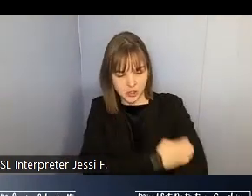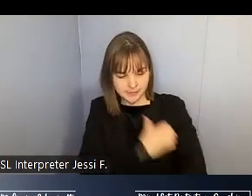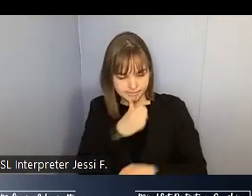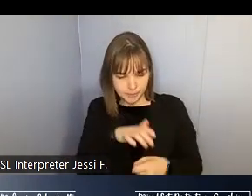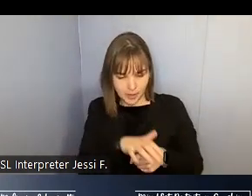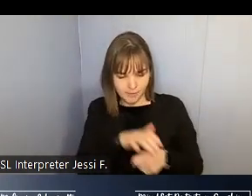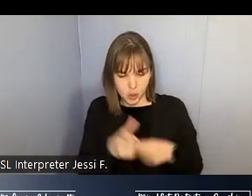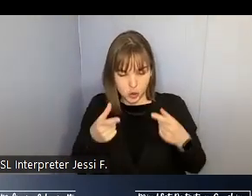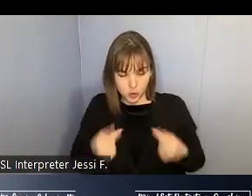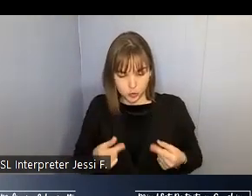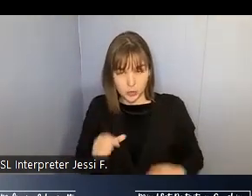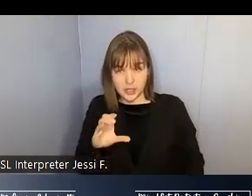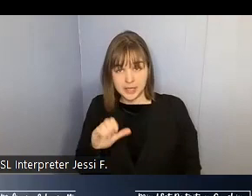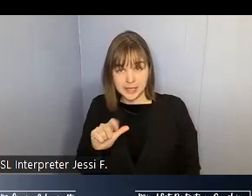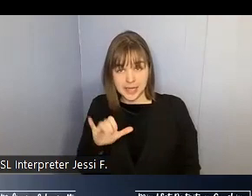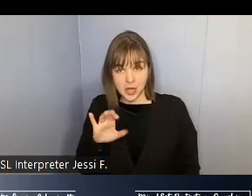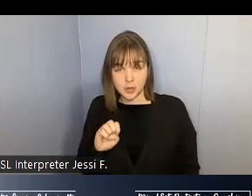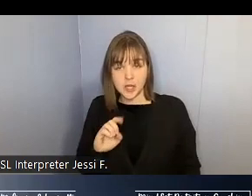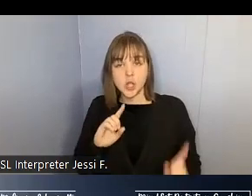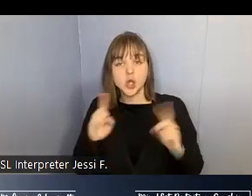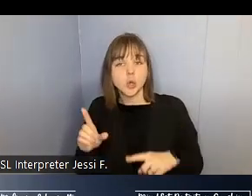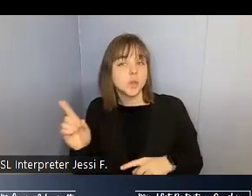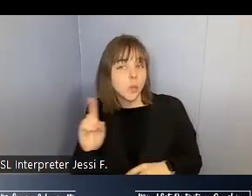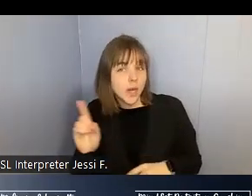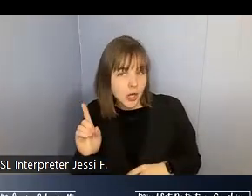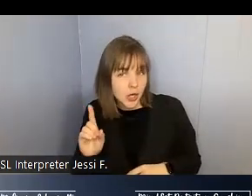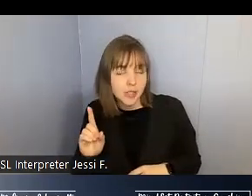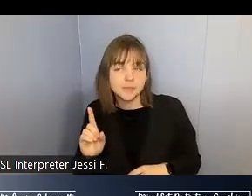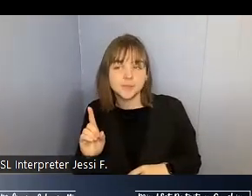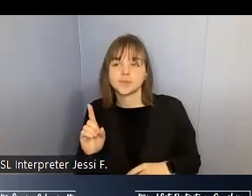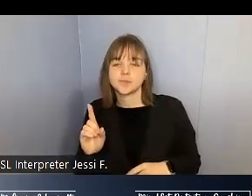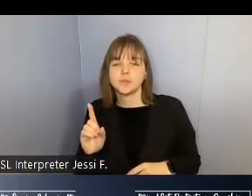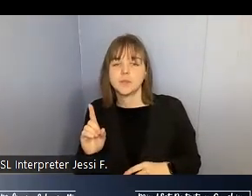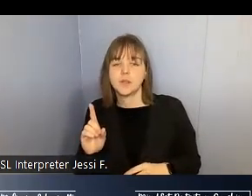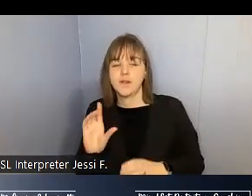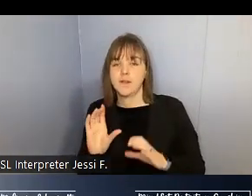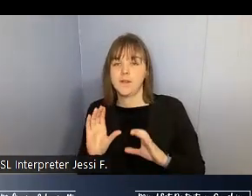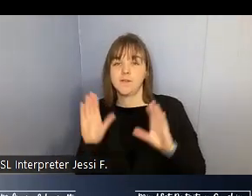and the energy it does have-- stored and what you're eating-- to places that are the most important--